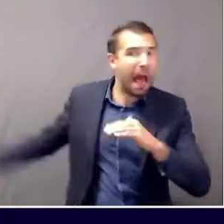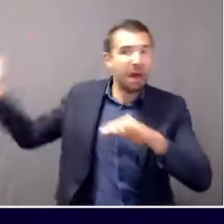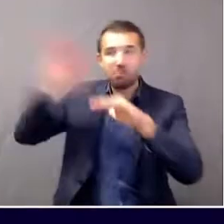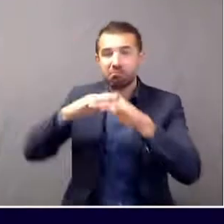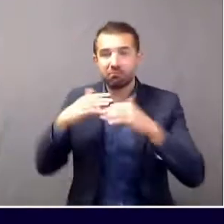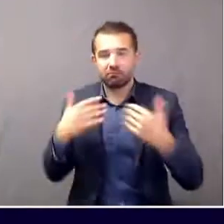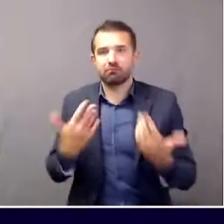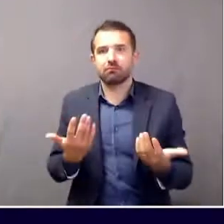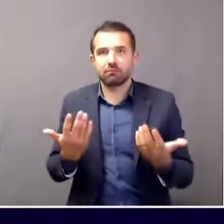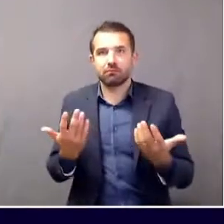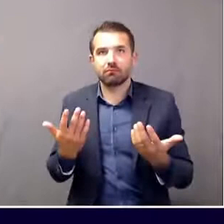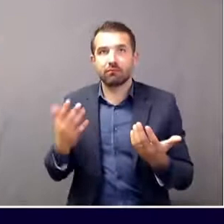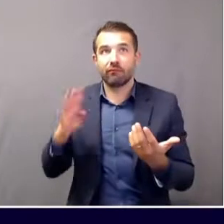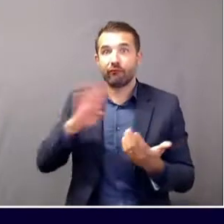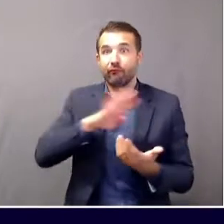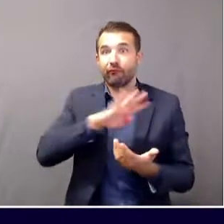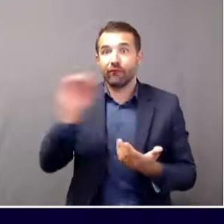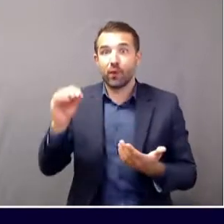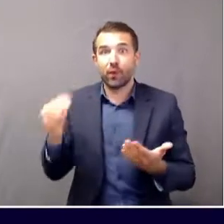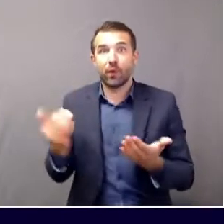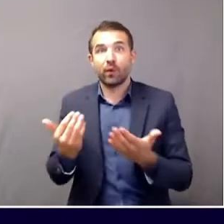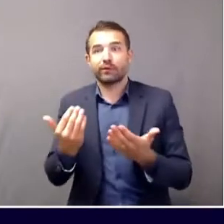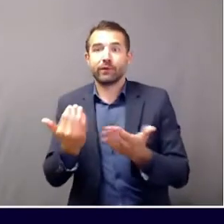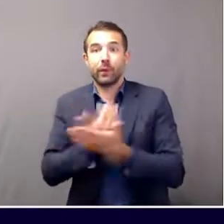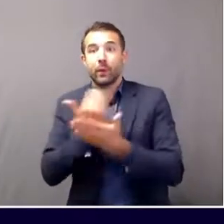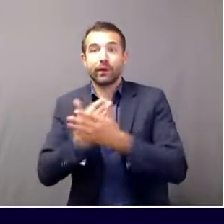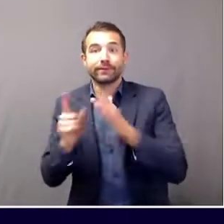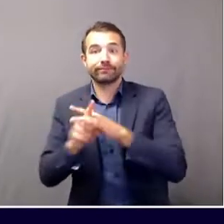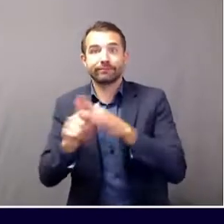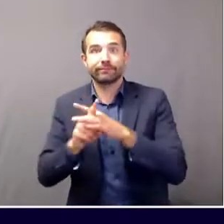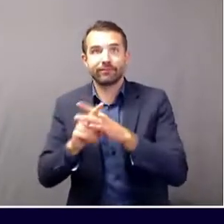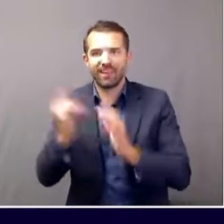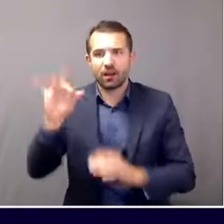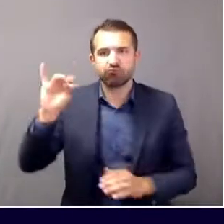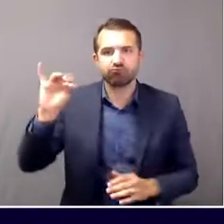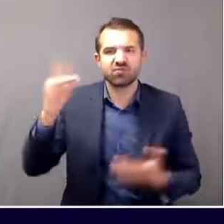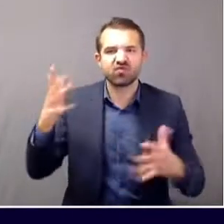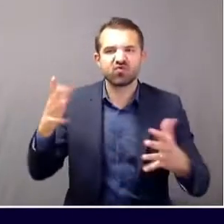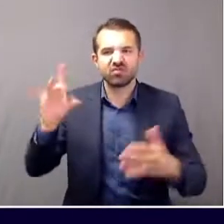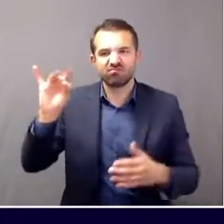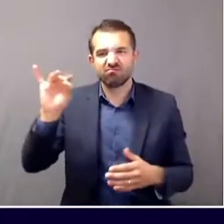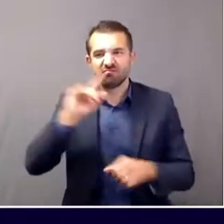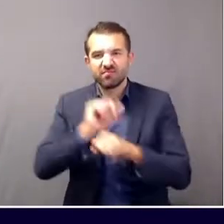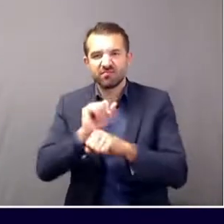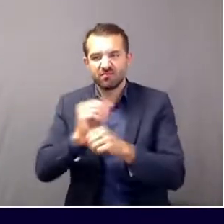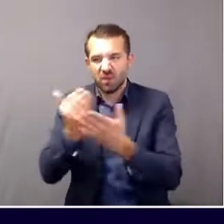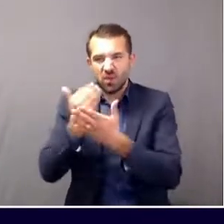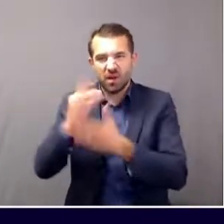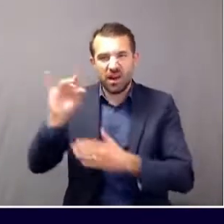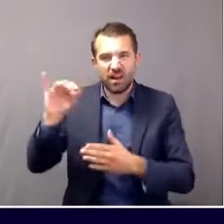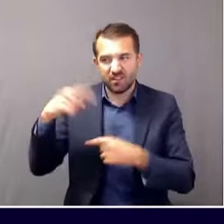cases a day to now roughly